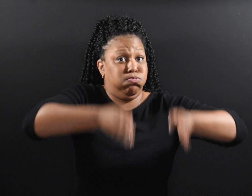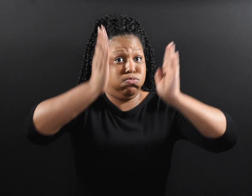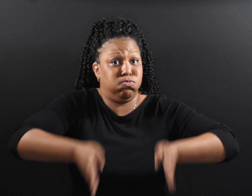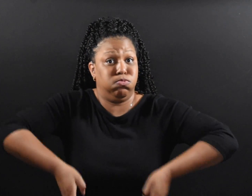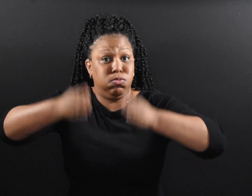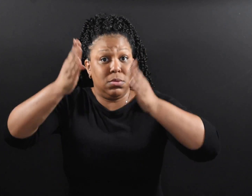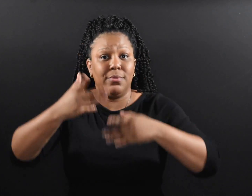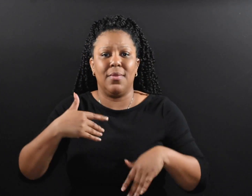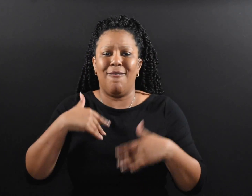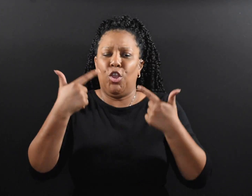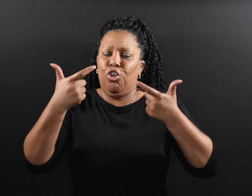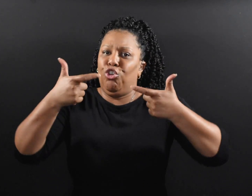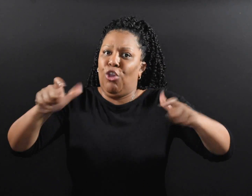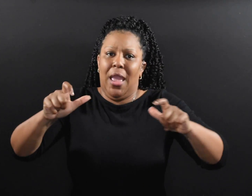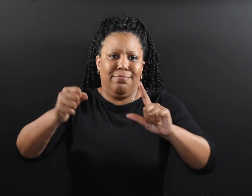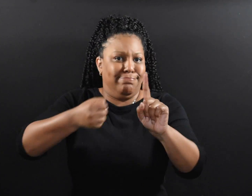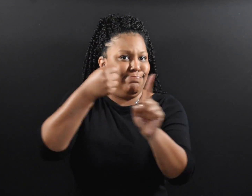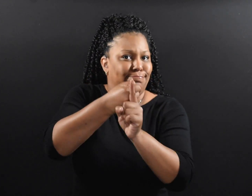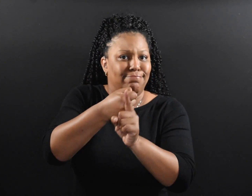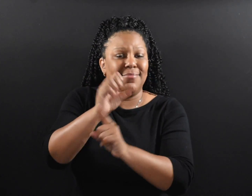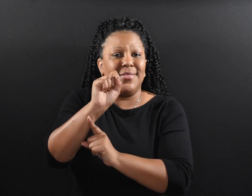Taller homes add potential for a greater stack effect.